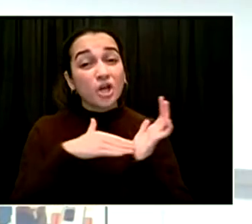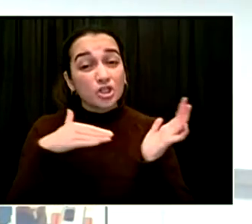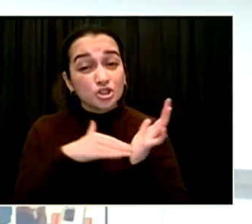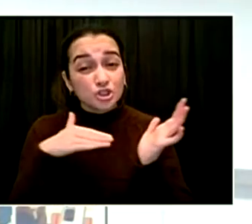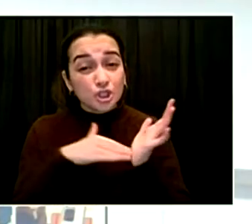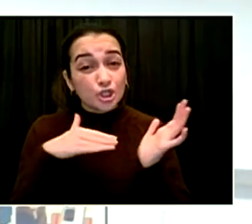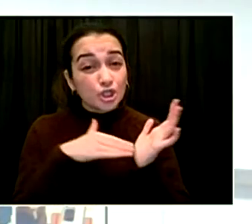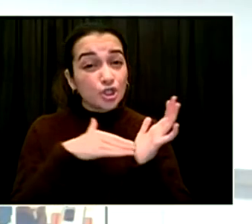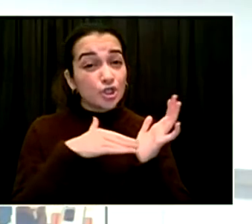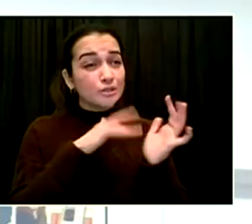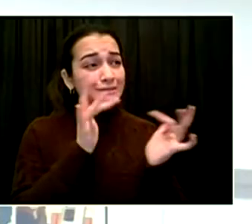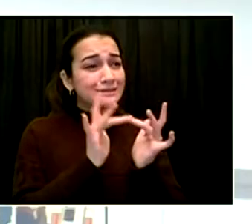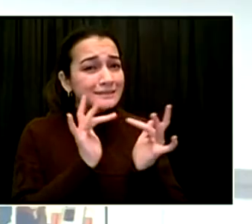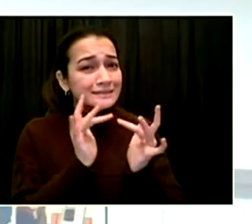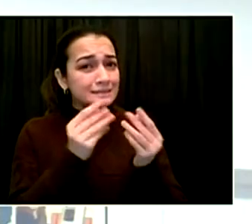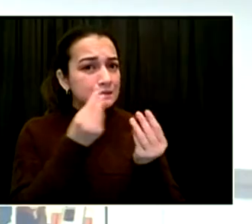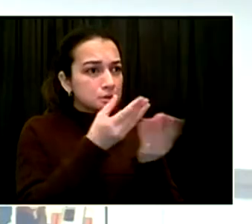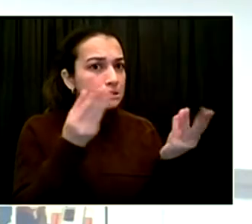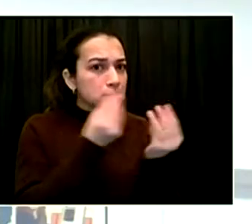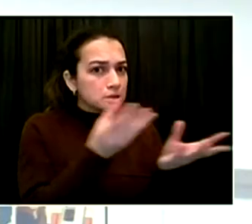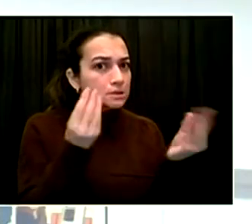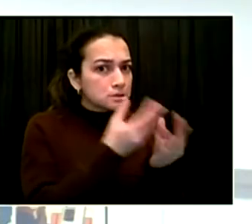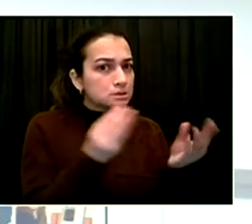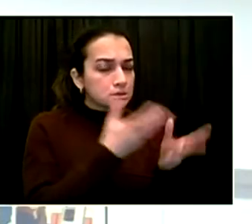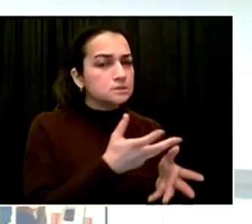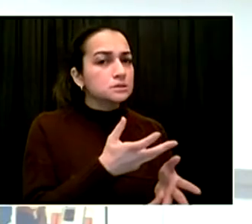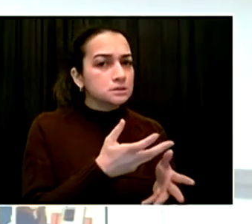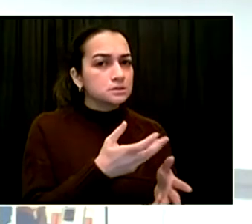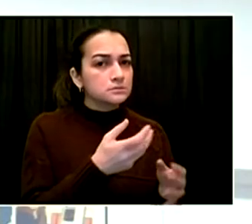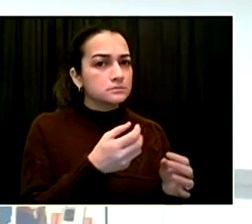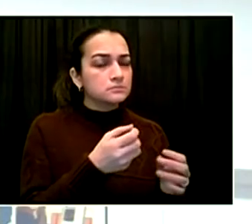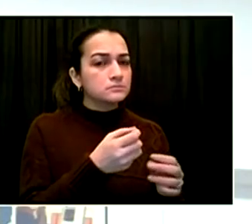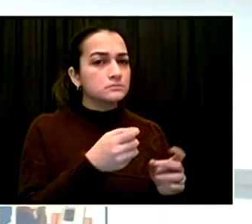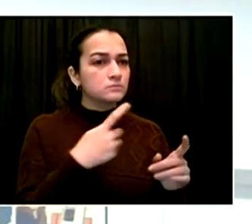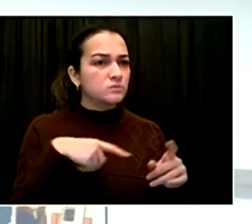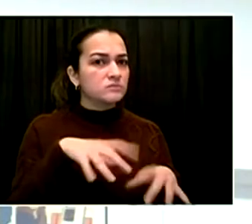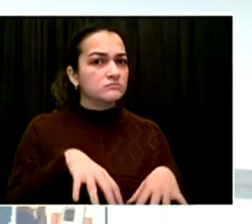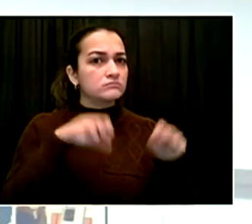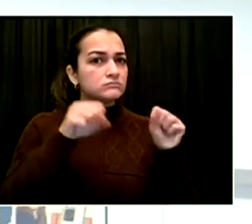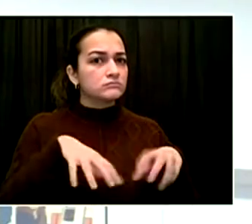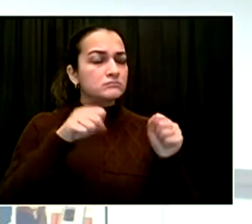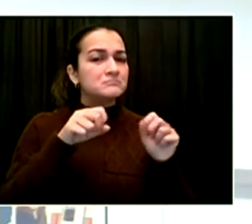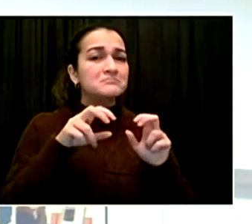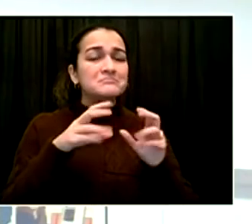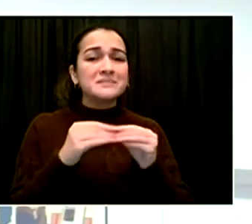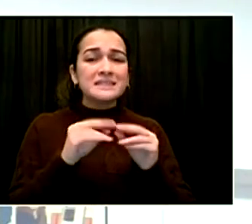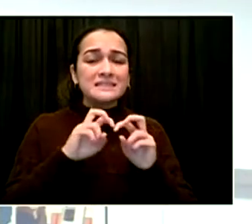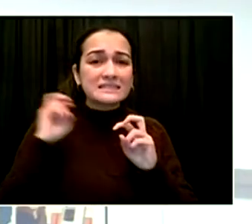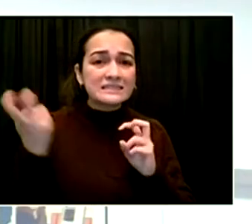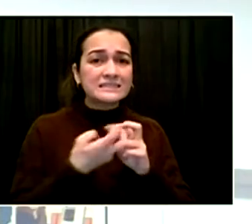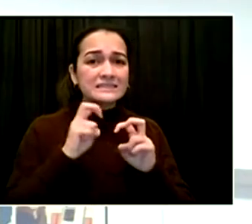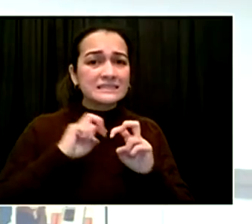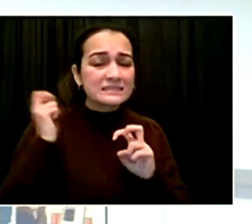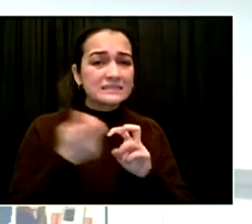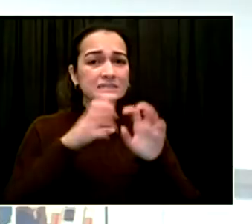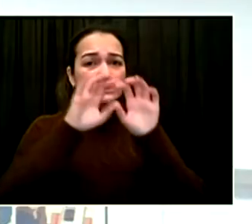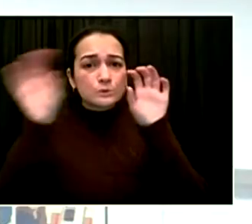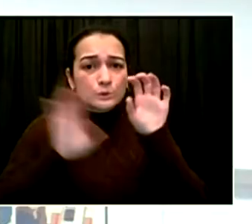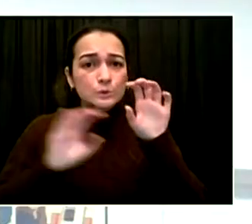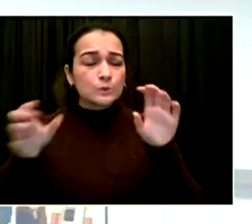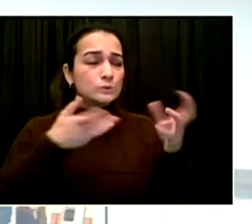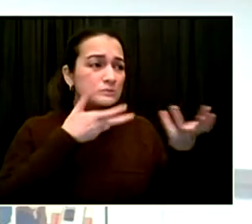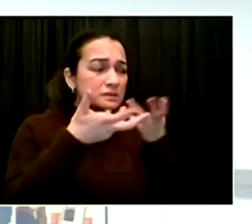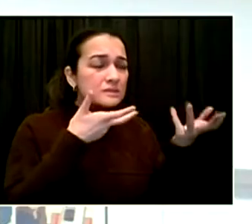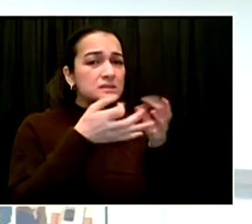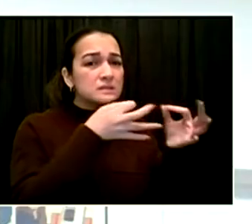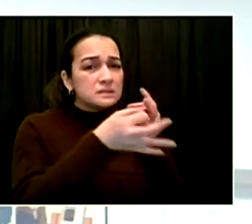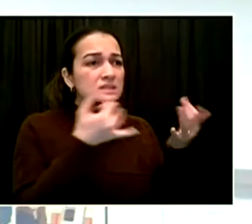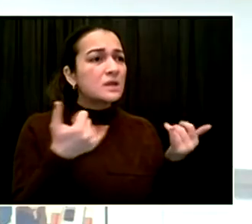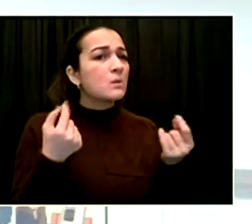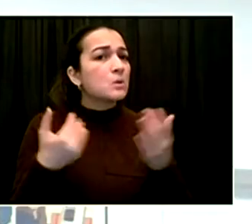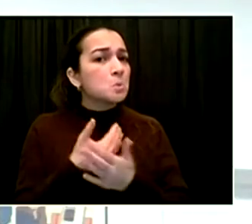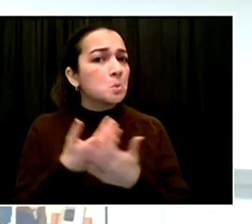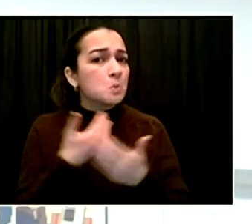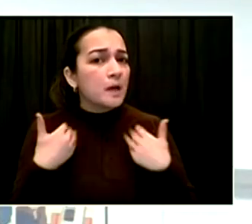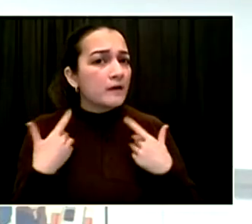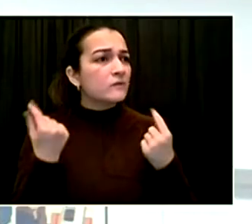PARTICULARLY OVER THE LA